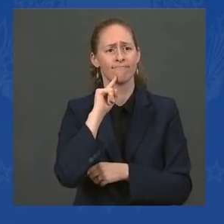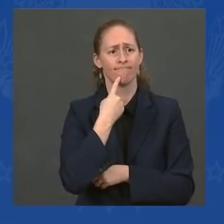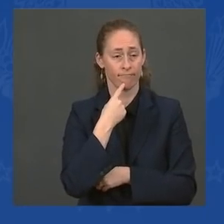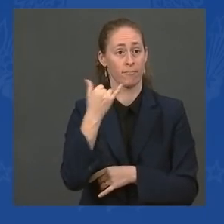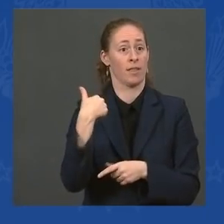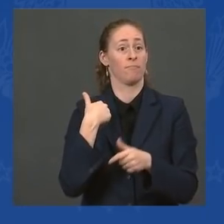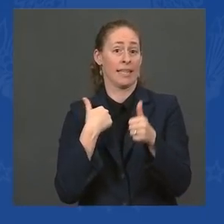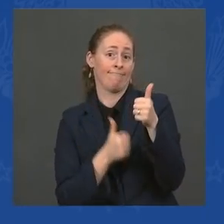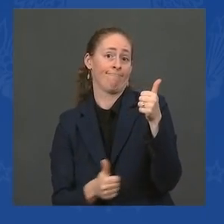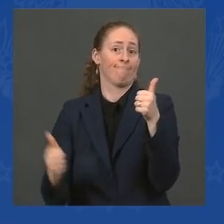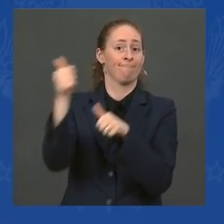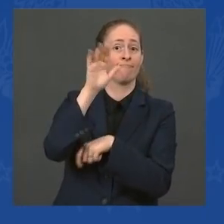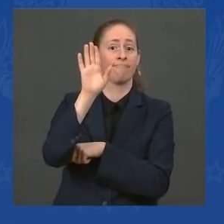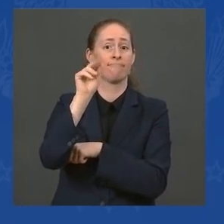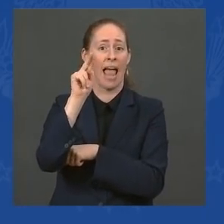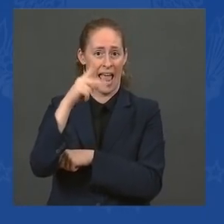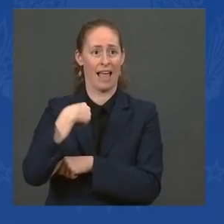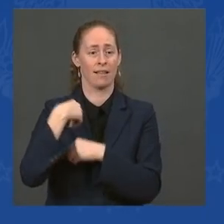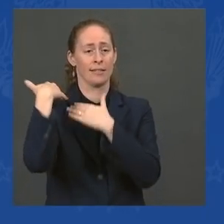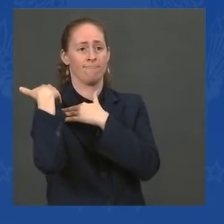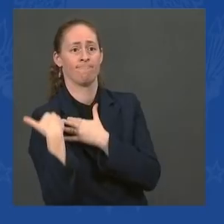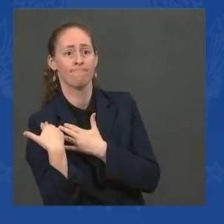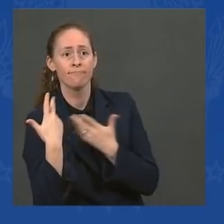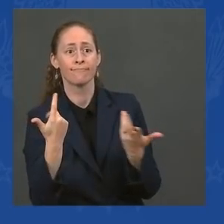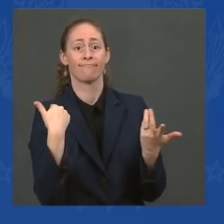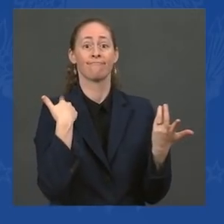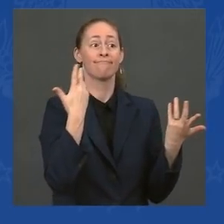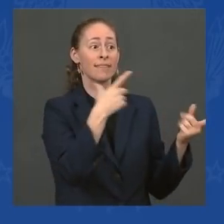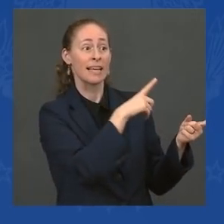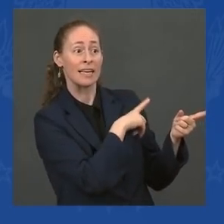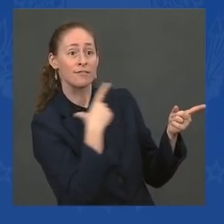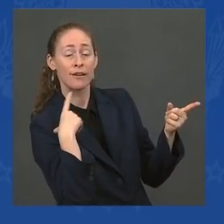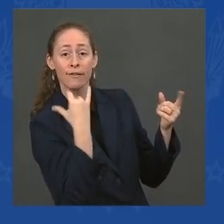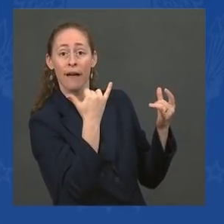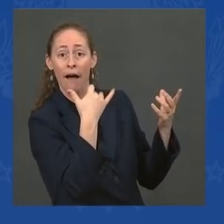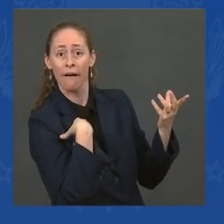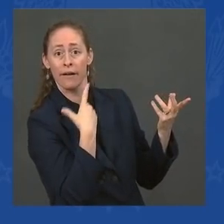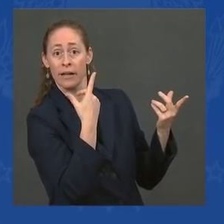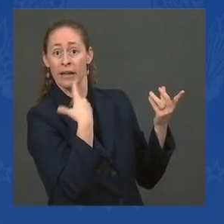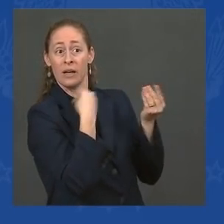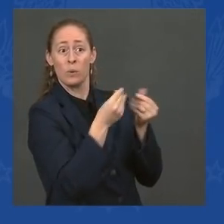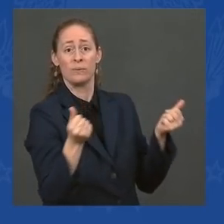on what the right legislative solution is, but I can tell you that, from an economic perspective,